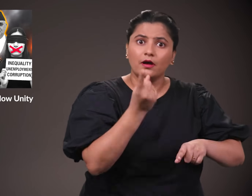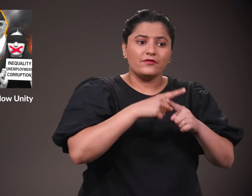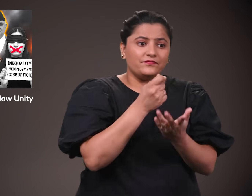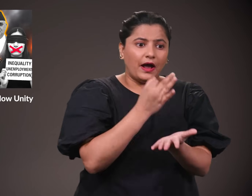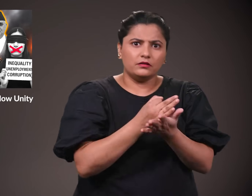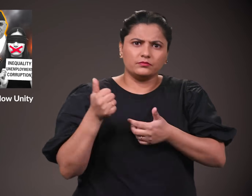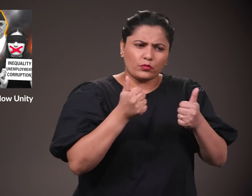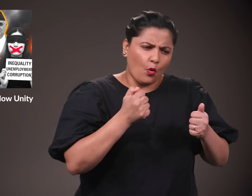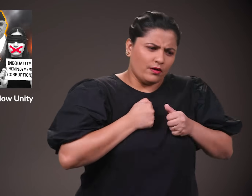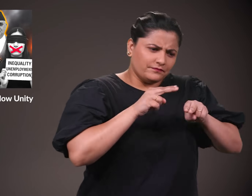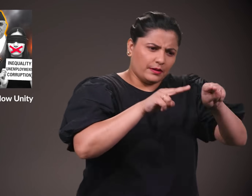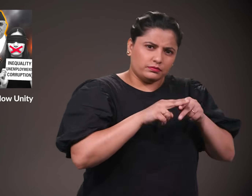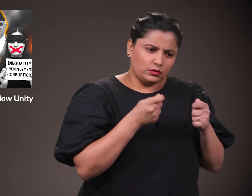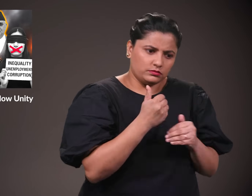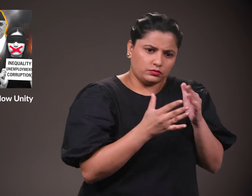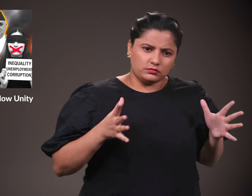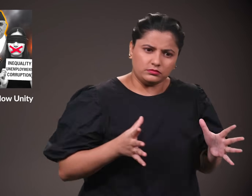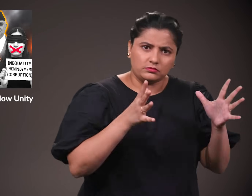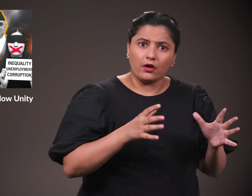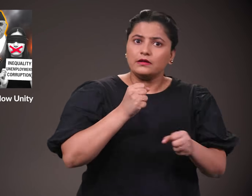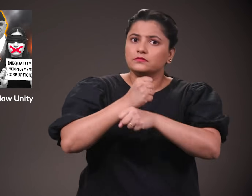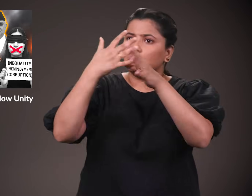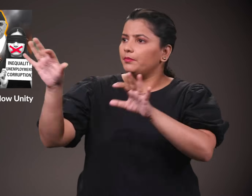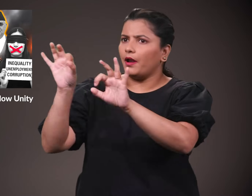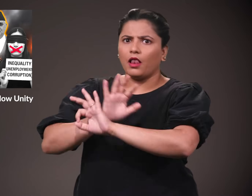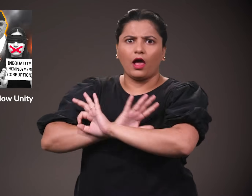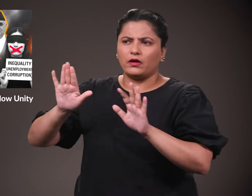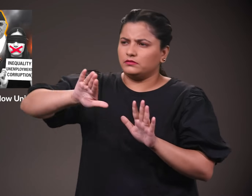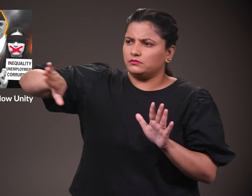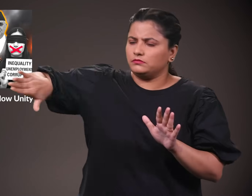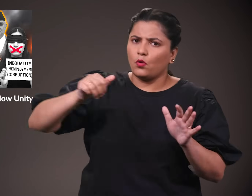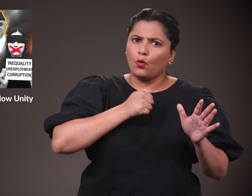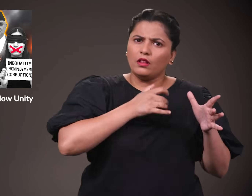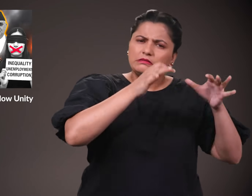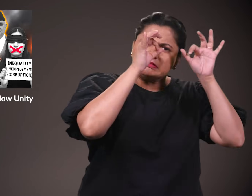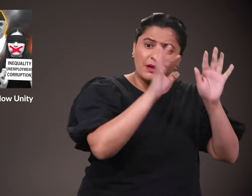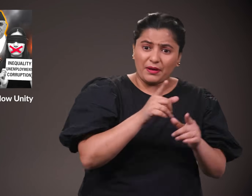Finance ministers are also appointed similarly. No opportunities are given to the general public.